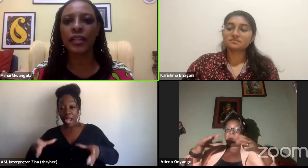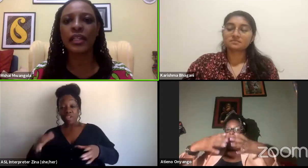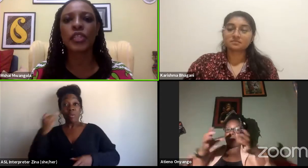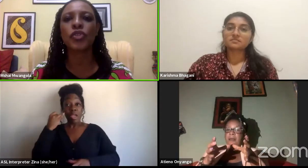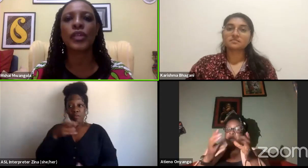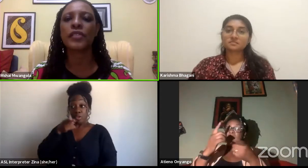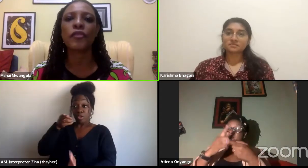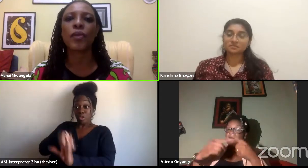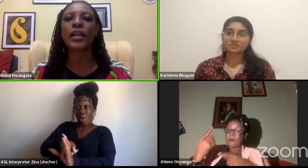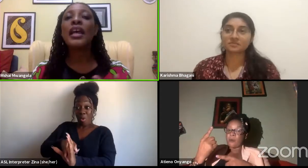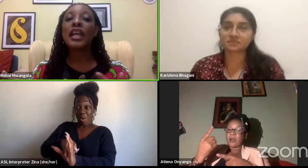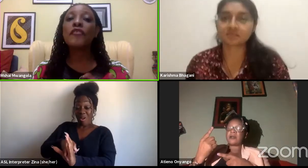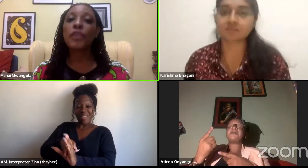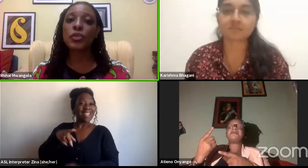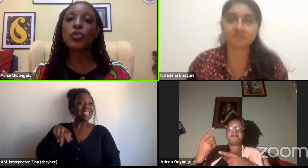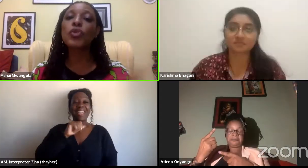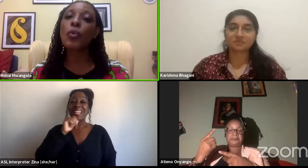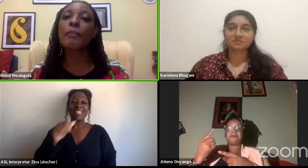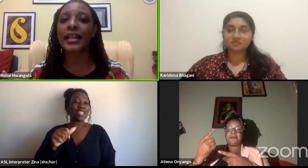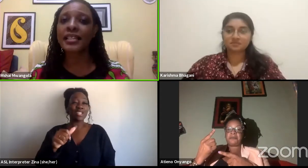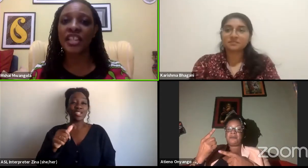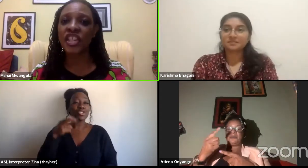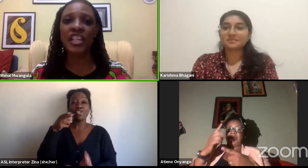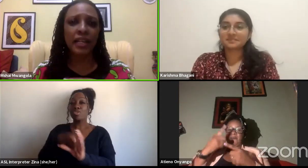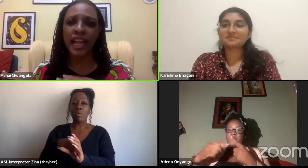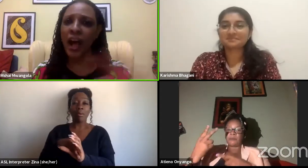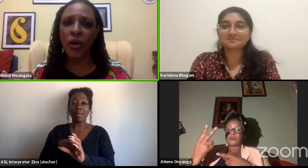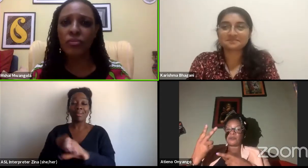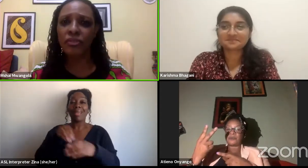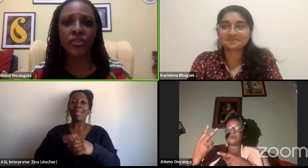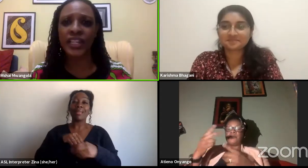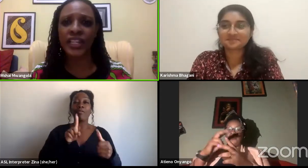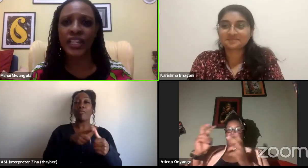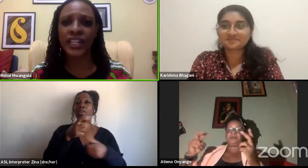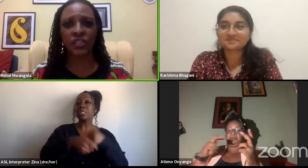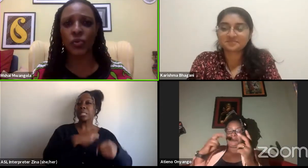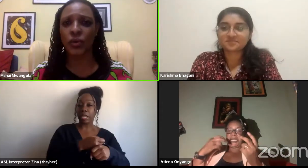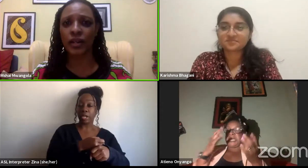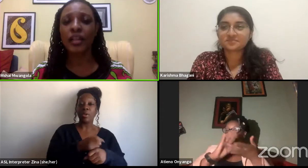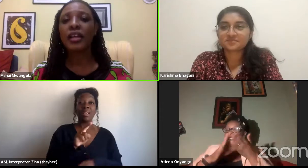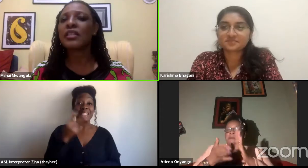they didn't let you join in form one, in form two, you were backstage, it didn't matter how great an artist you were,